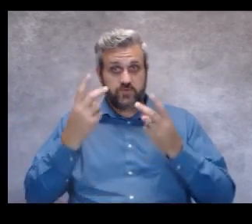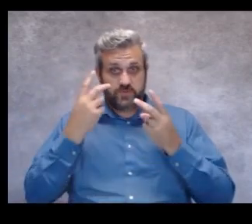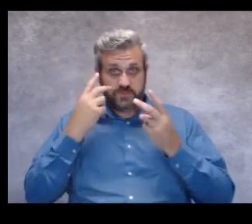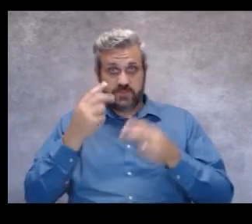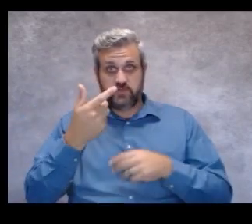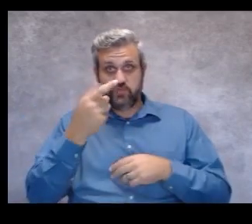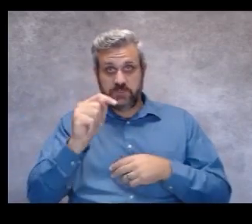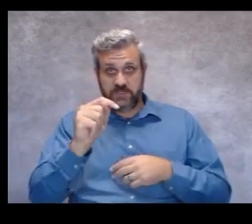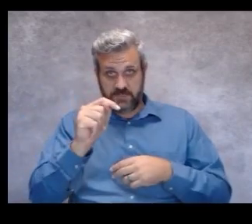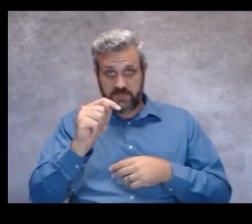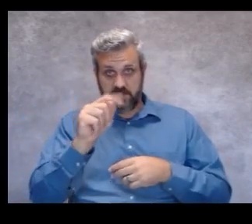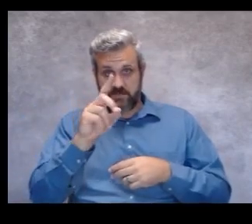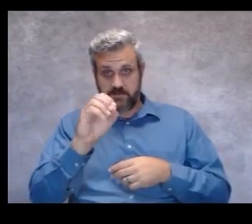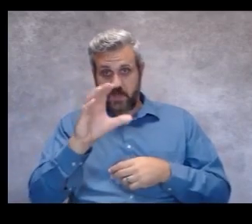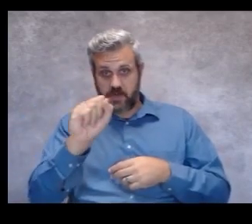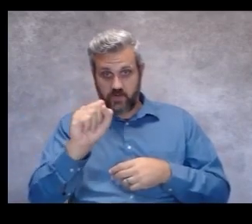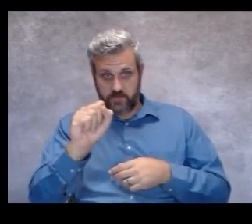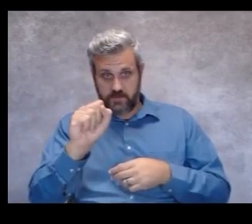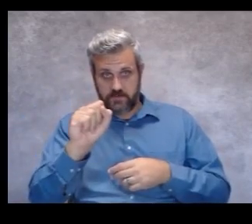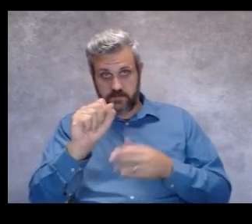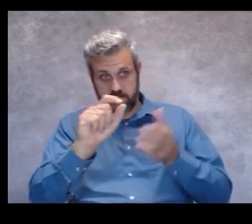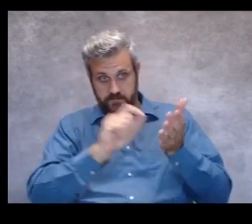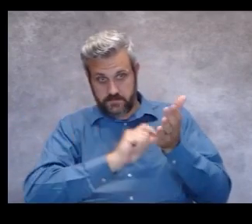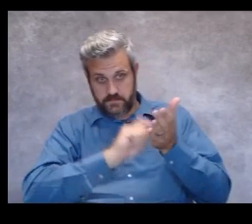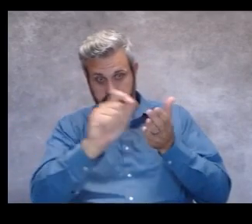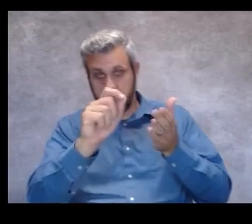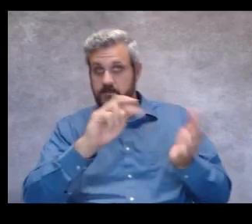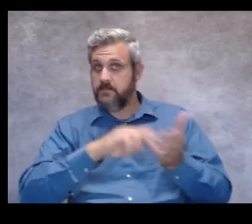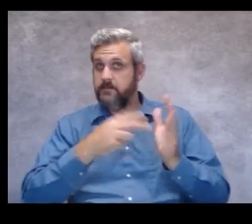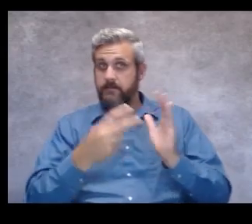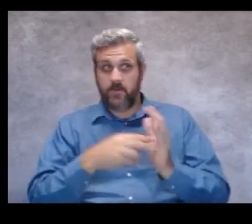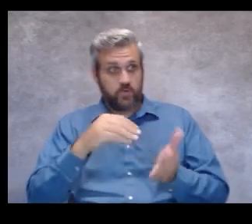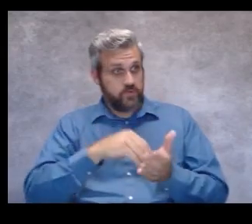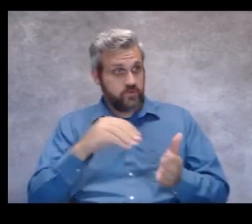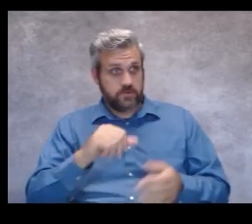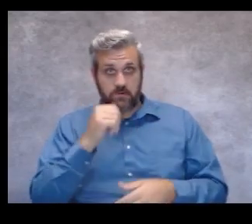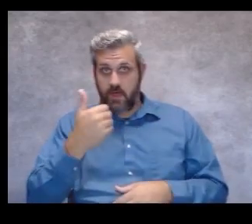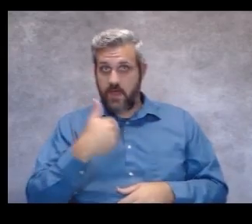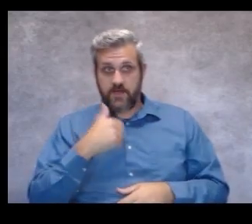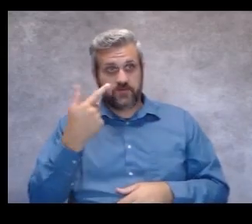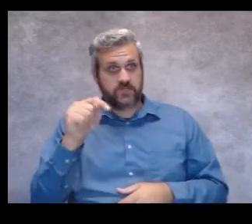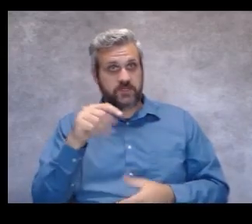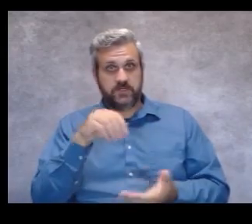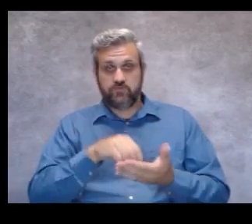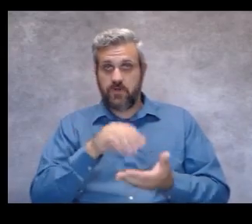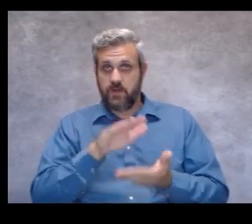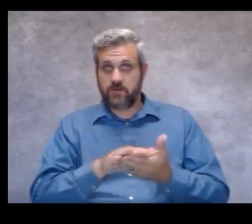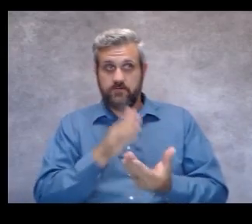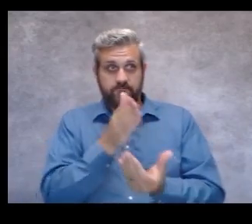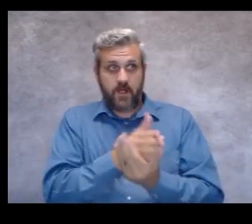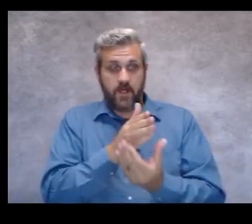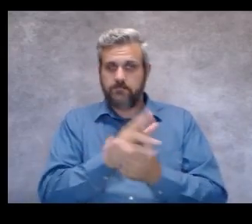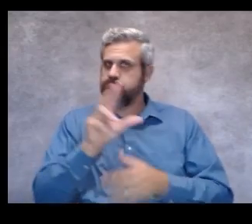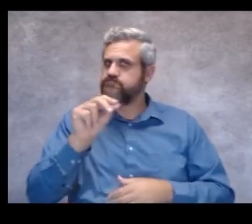through GT documents, that does not mean a student does not have a GT record.